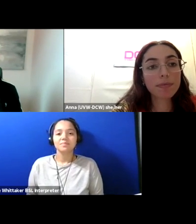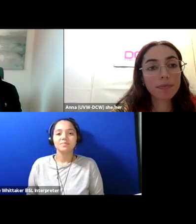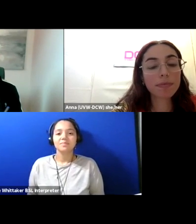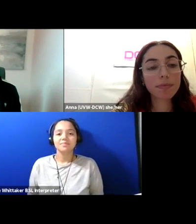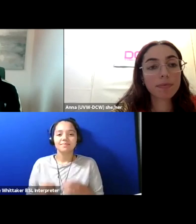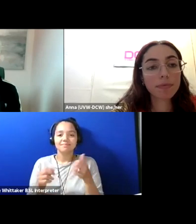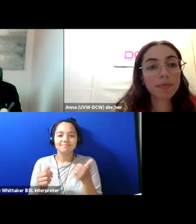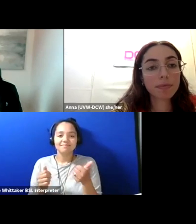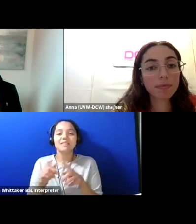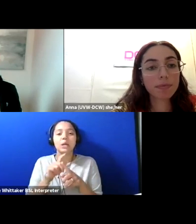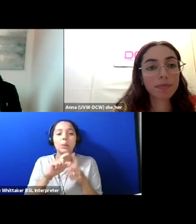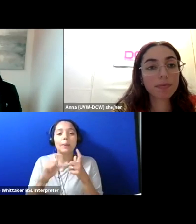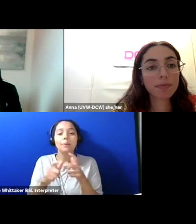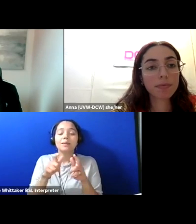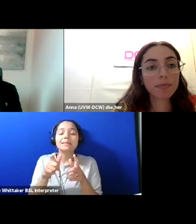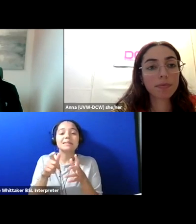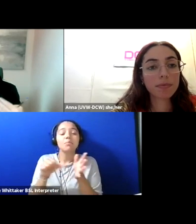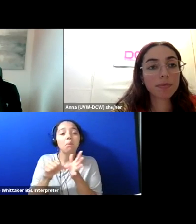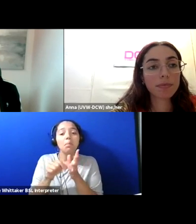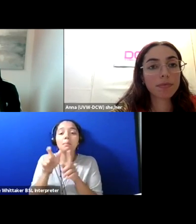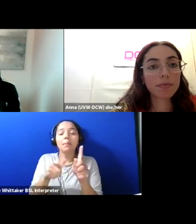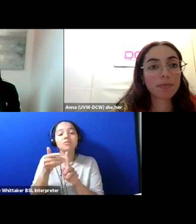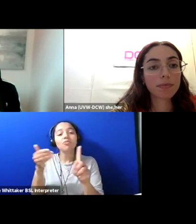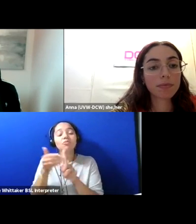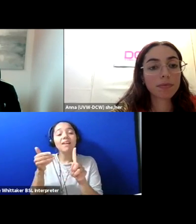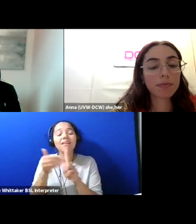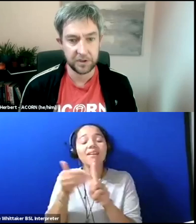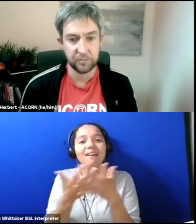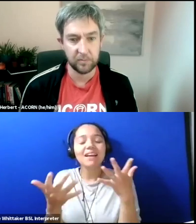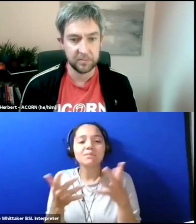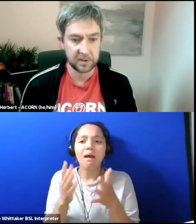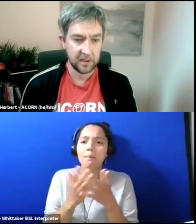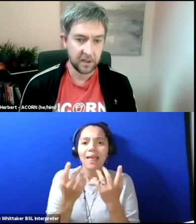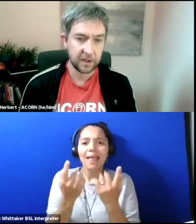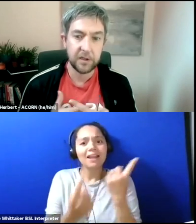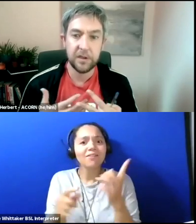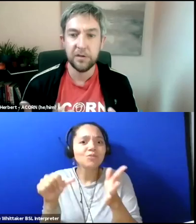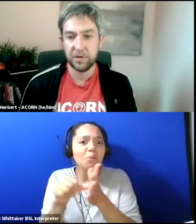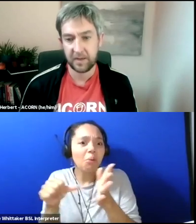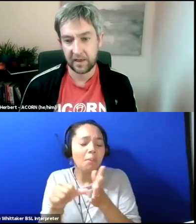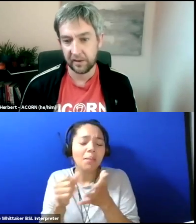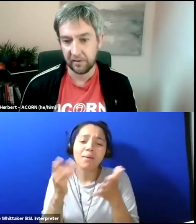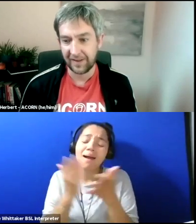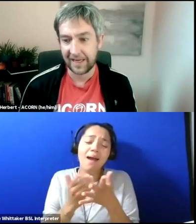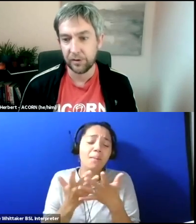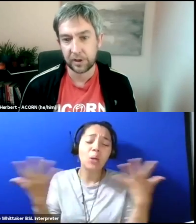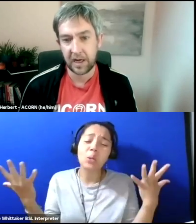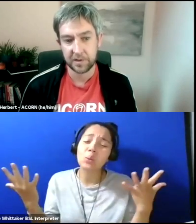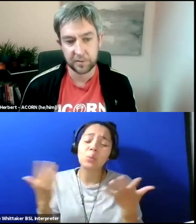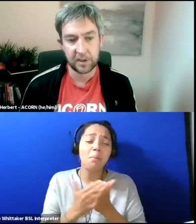they're 100% community problems but people don't recognise them as such. They recognise them as individual problems and a huge part of any